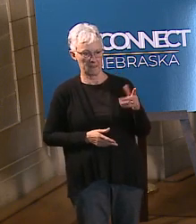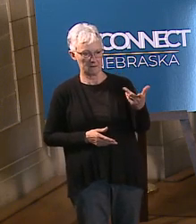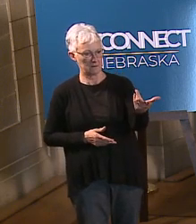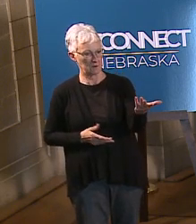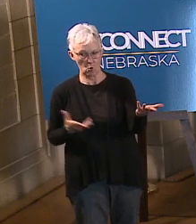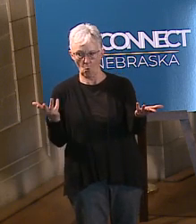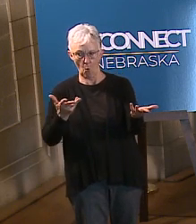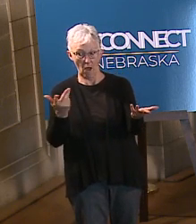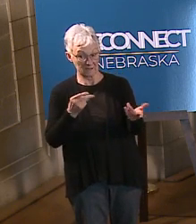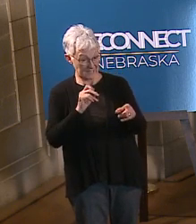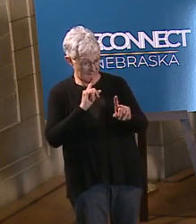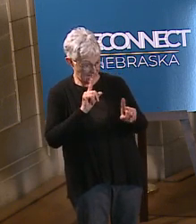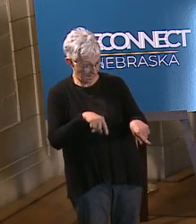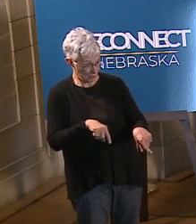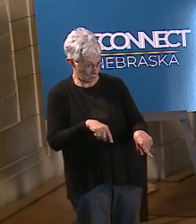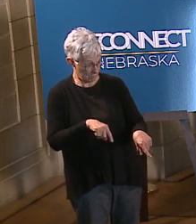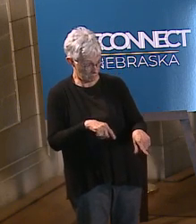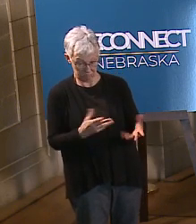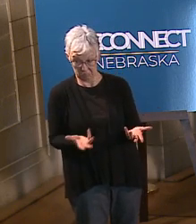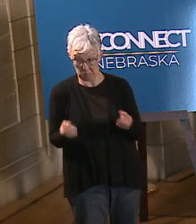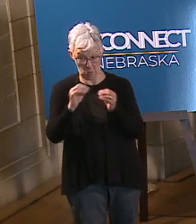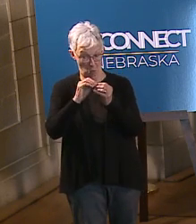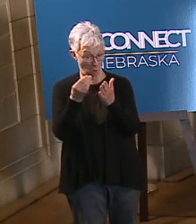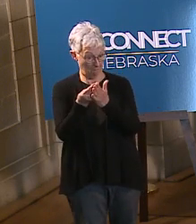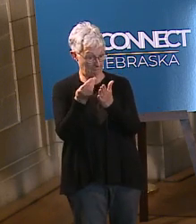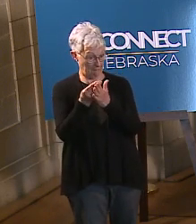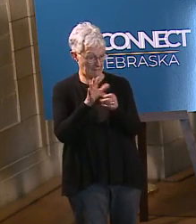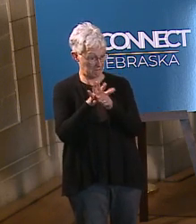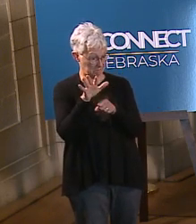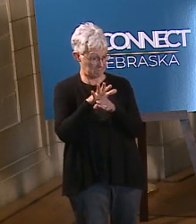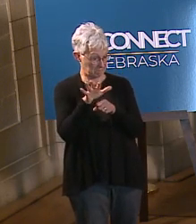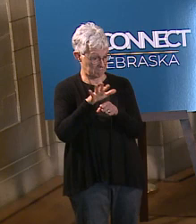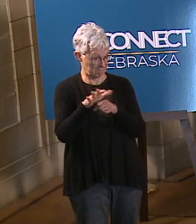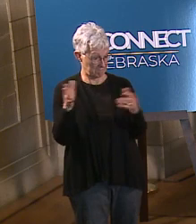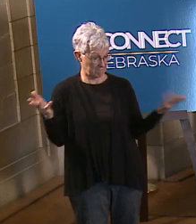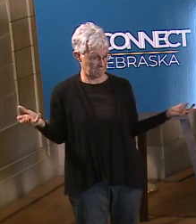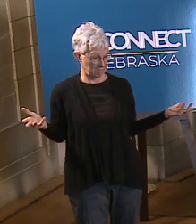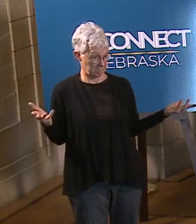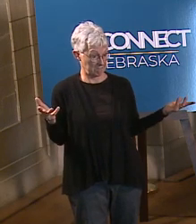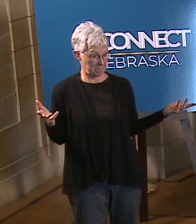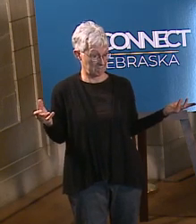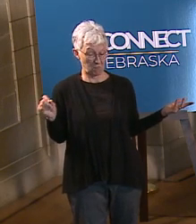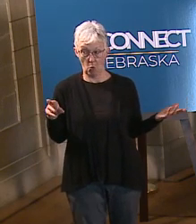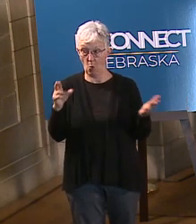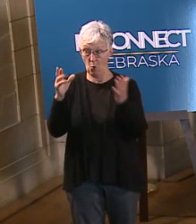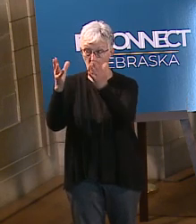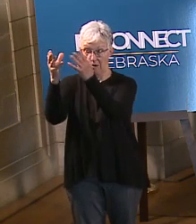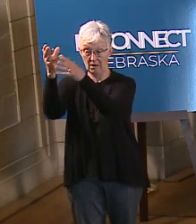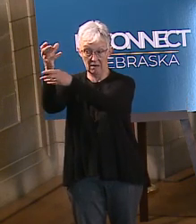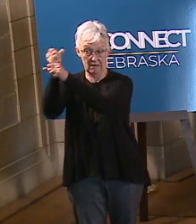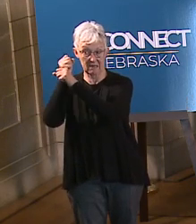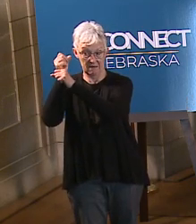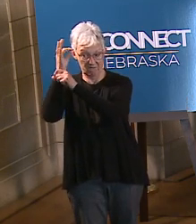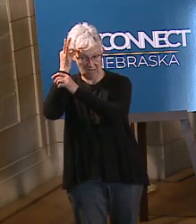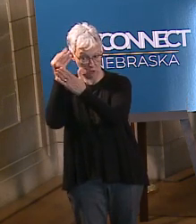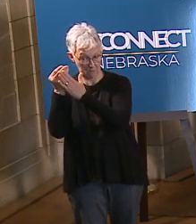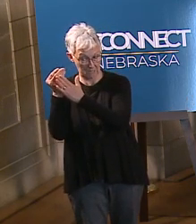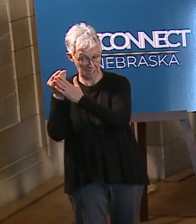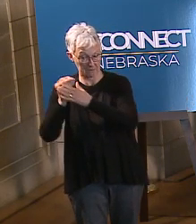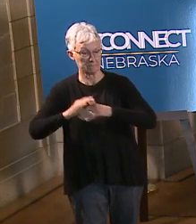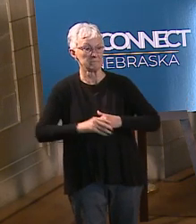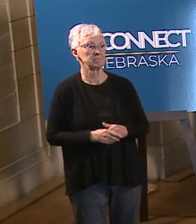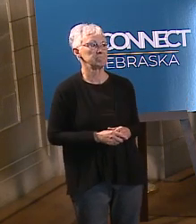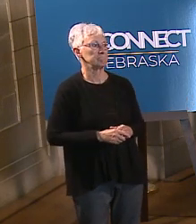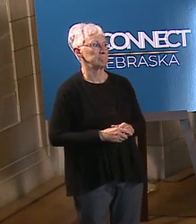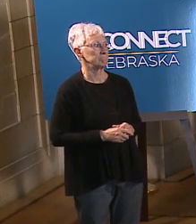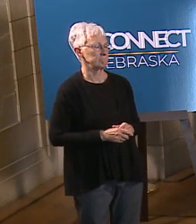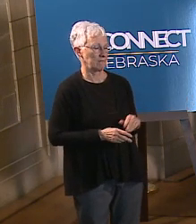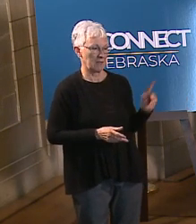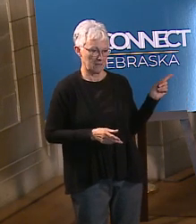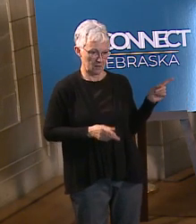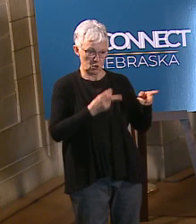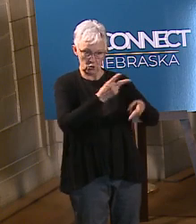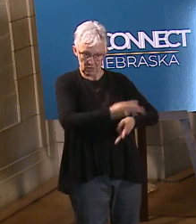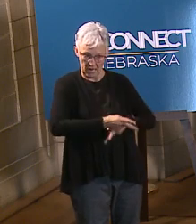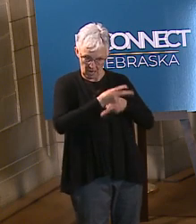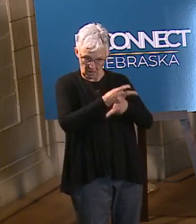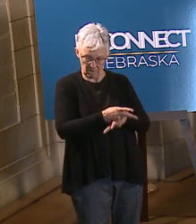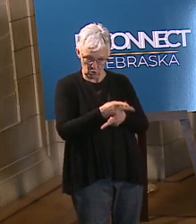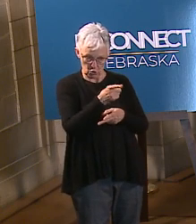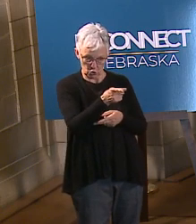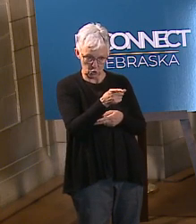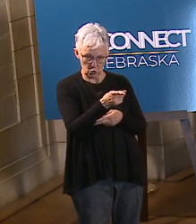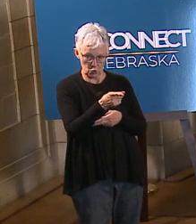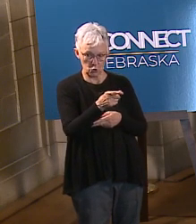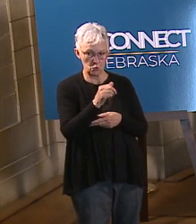APPROPRIATIONS COMMITTEE DID IT.